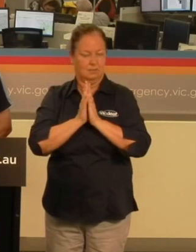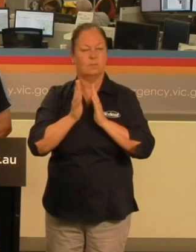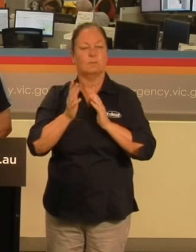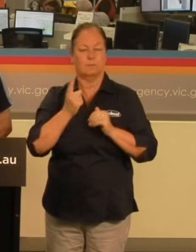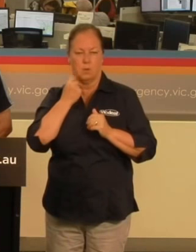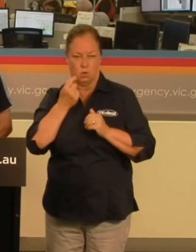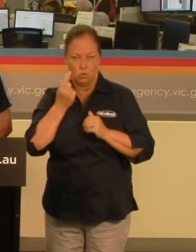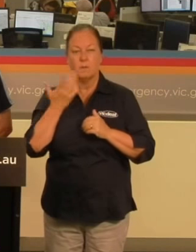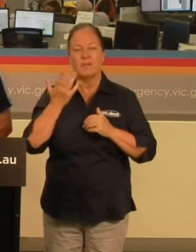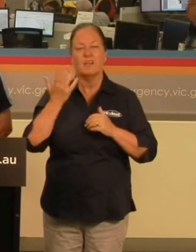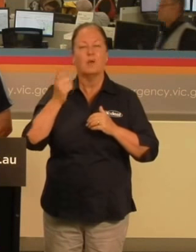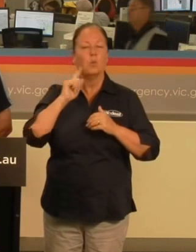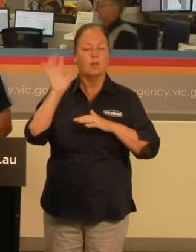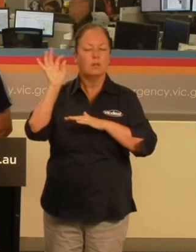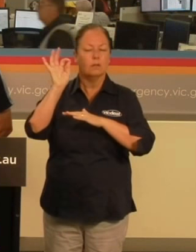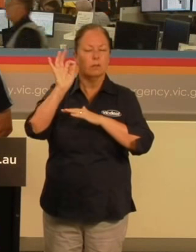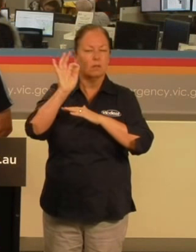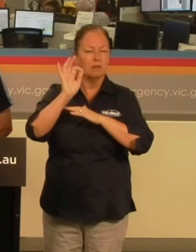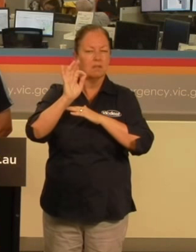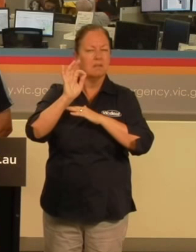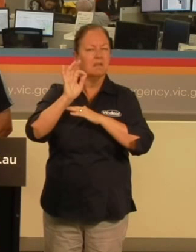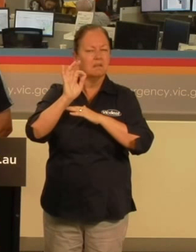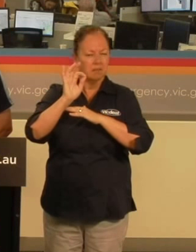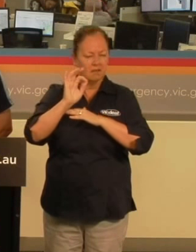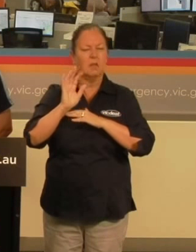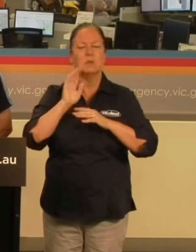warning would have been cancelled by then winds will still be fresh especially if